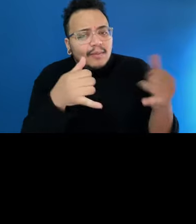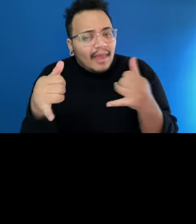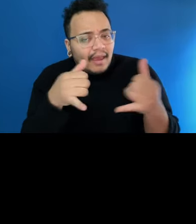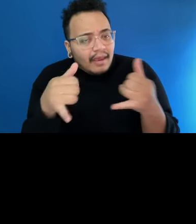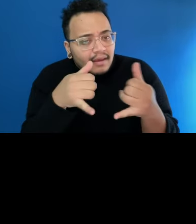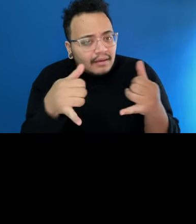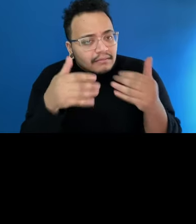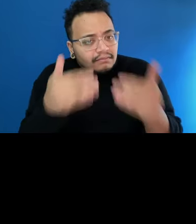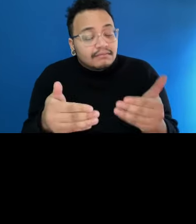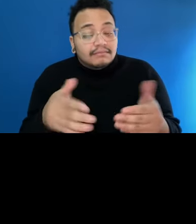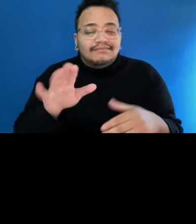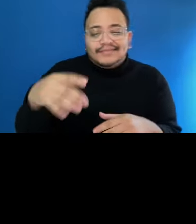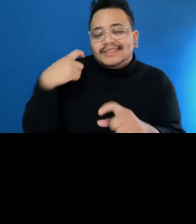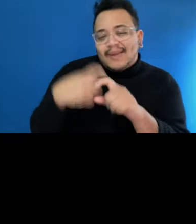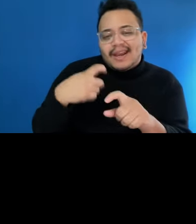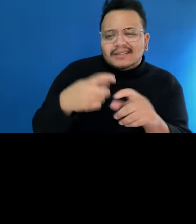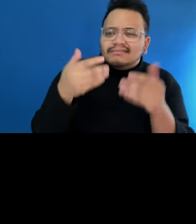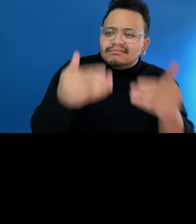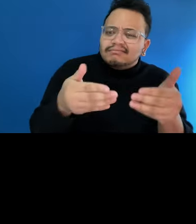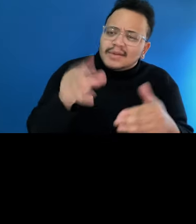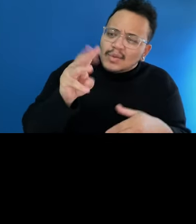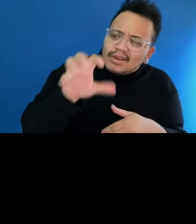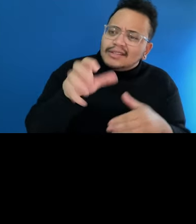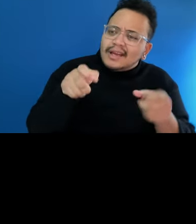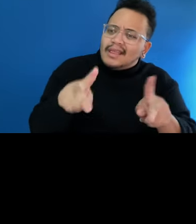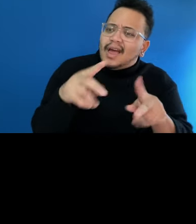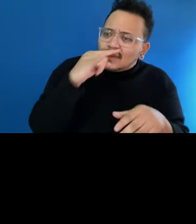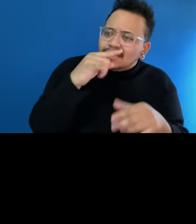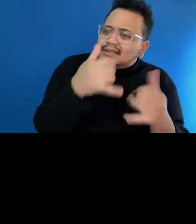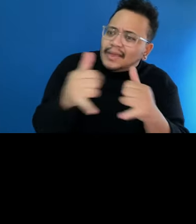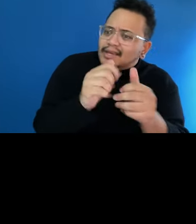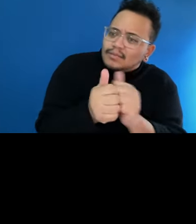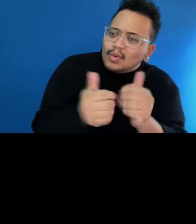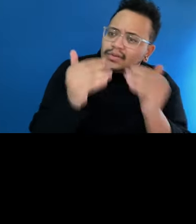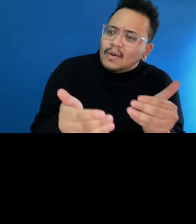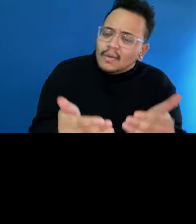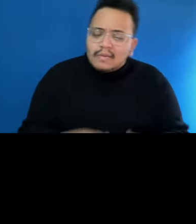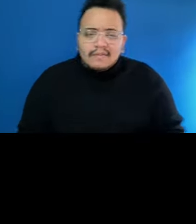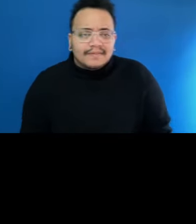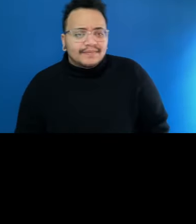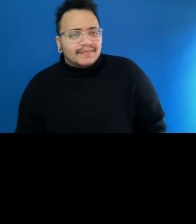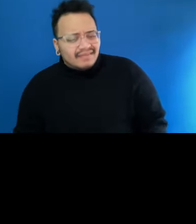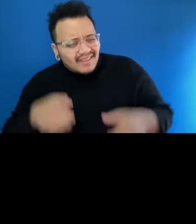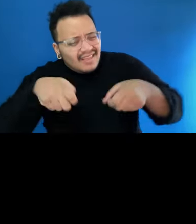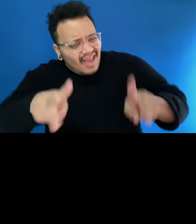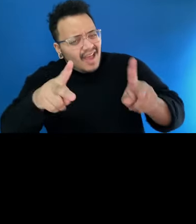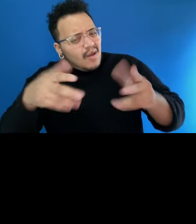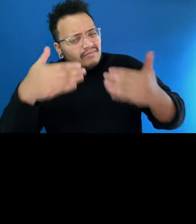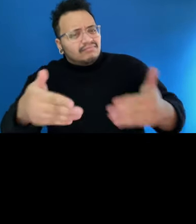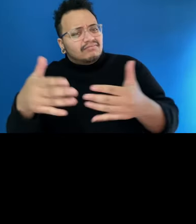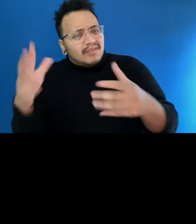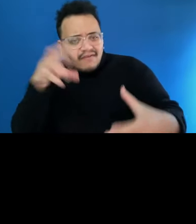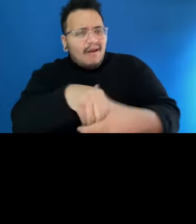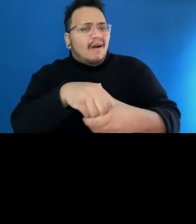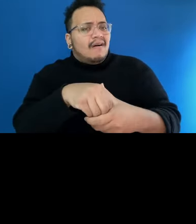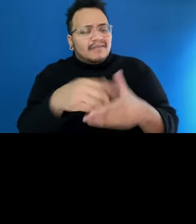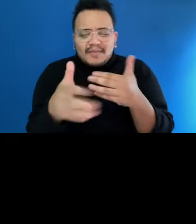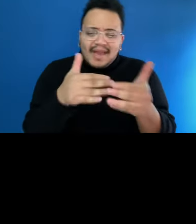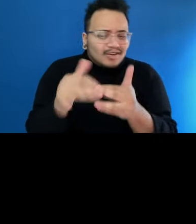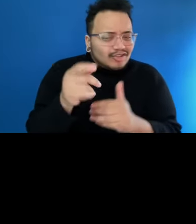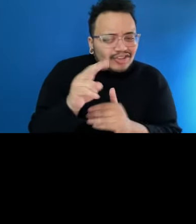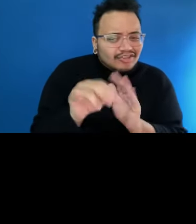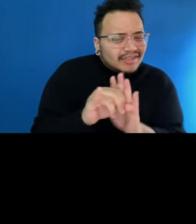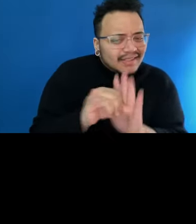Let kids play Wisconsin.